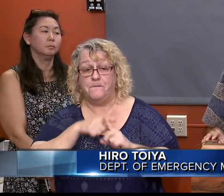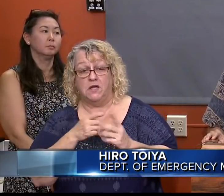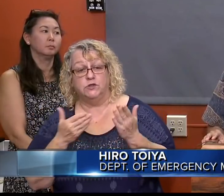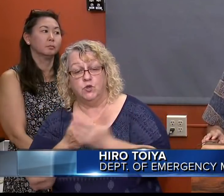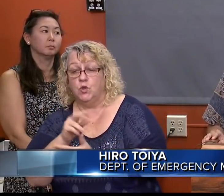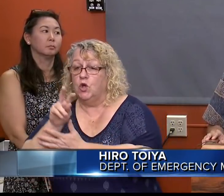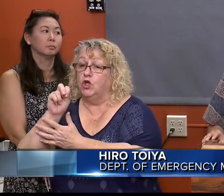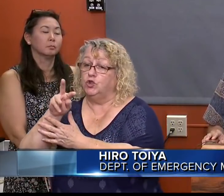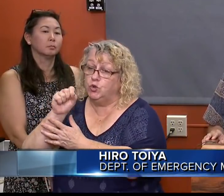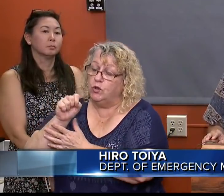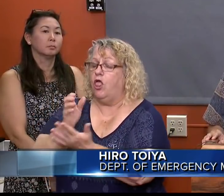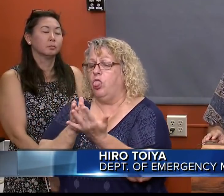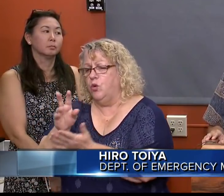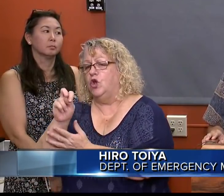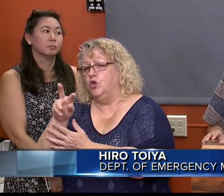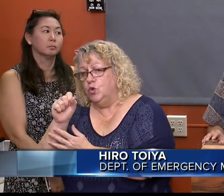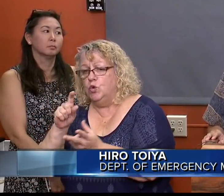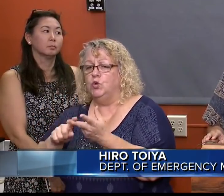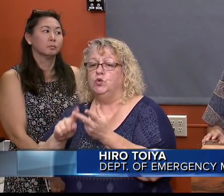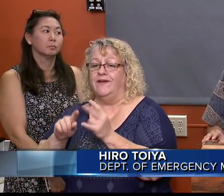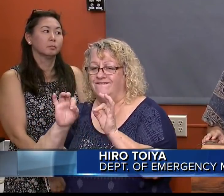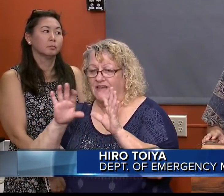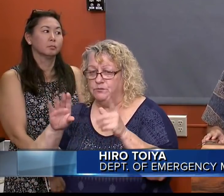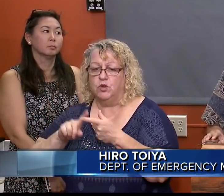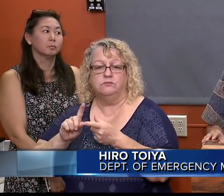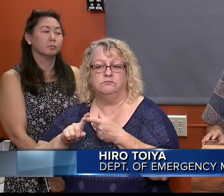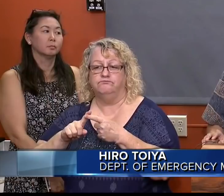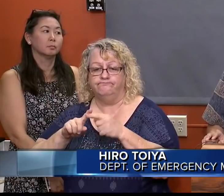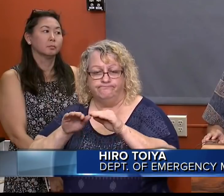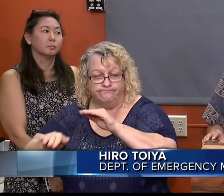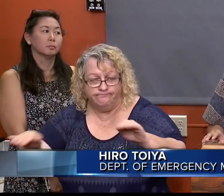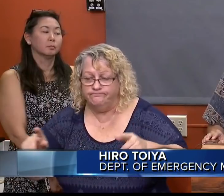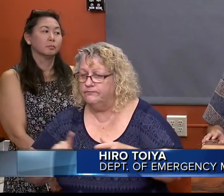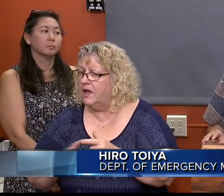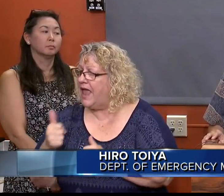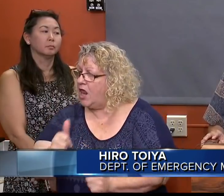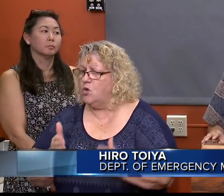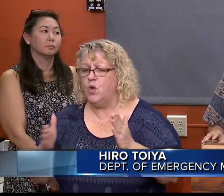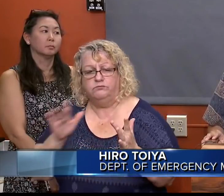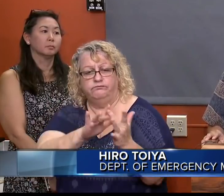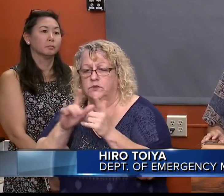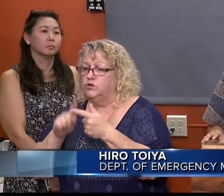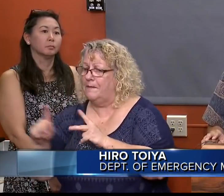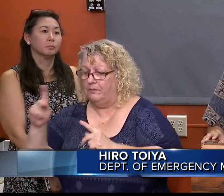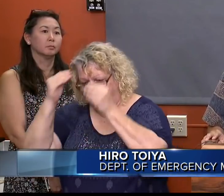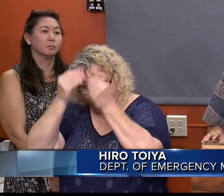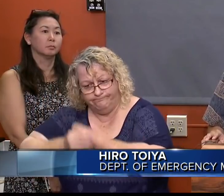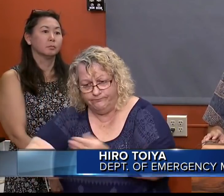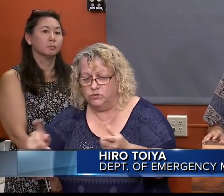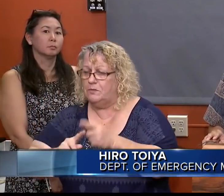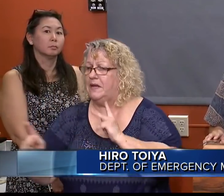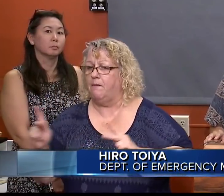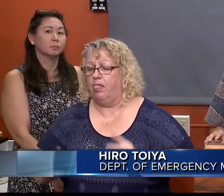NOTIFICATIONS, AND WE WOULD ALSO WORK THROUGH THE MEDIA TO CONDUCT NOTIFICATION AS WELL